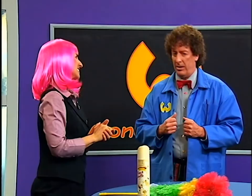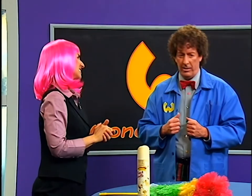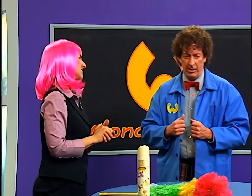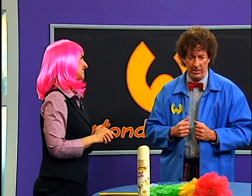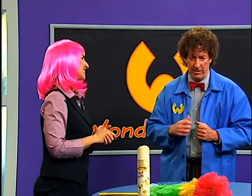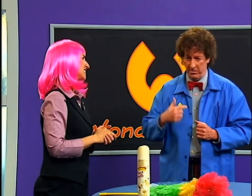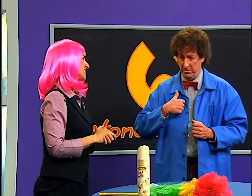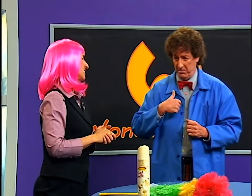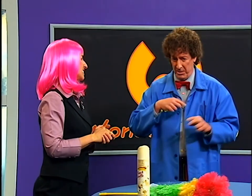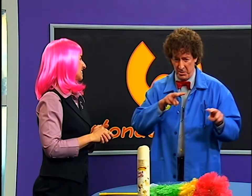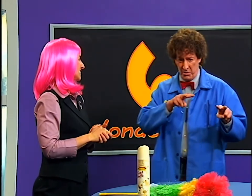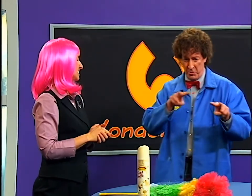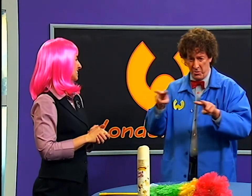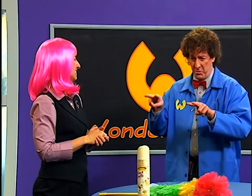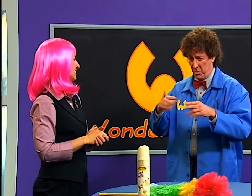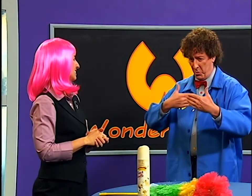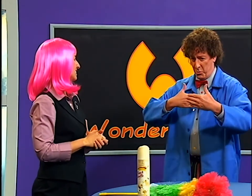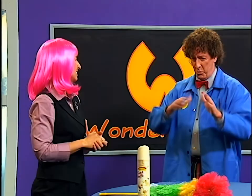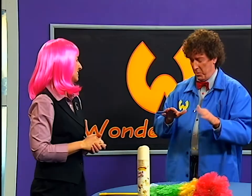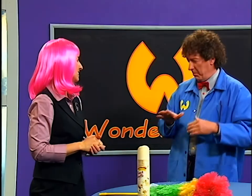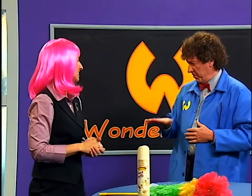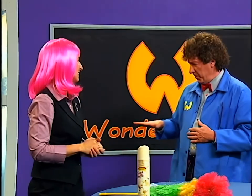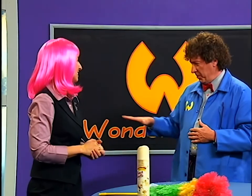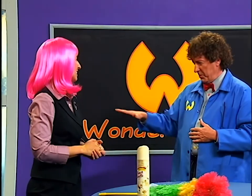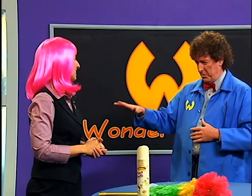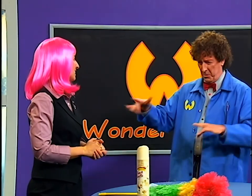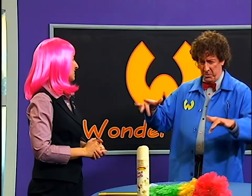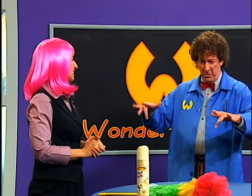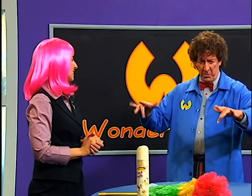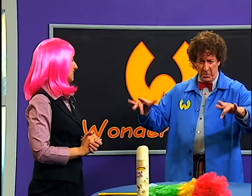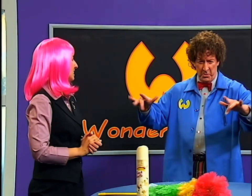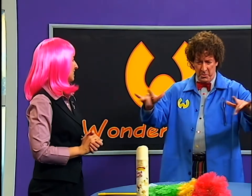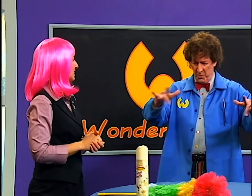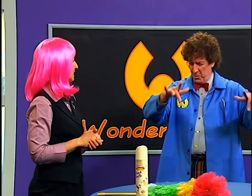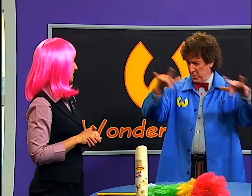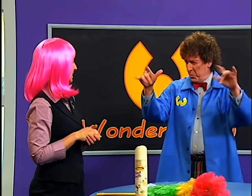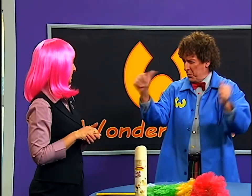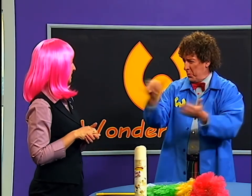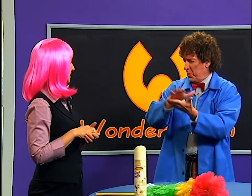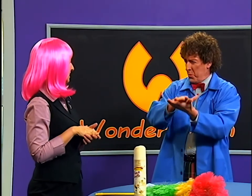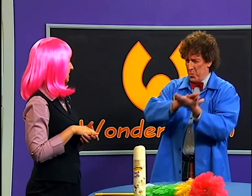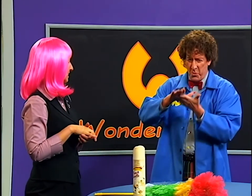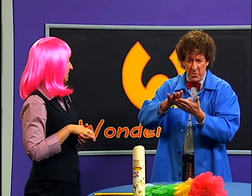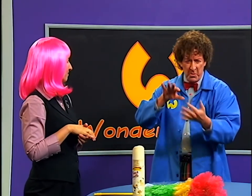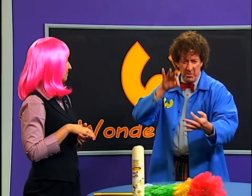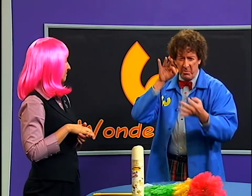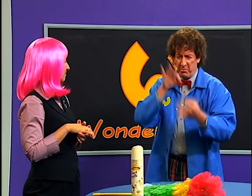WELL, WHAT'S IT GOING TO DO? WELL, IT'S A PERPETUAL MOTION MACHINE.